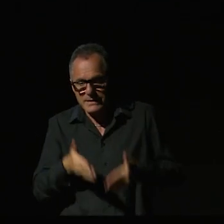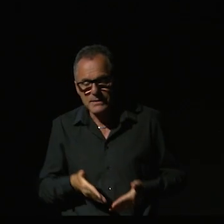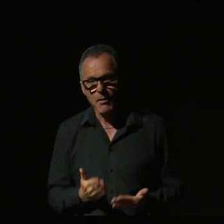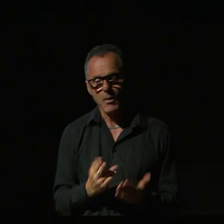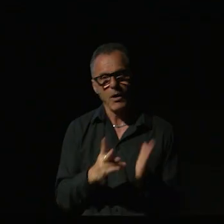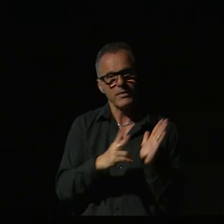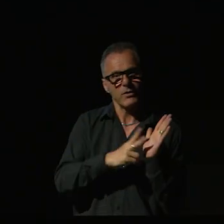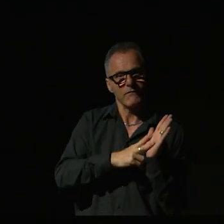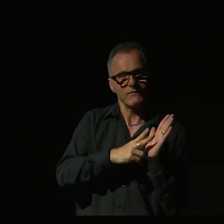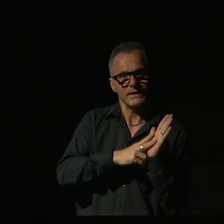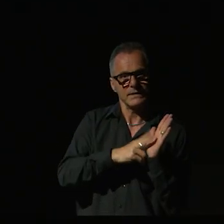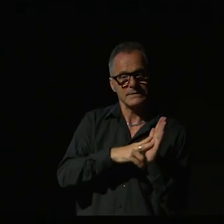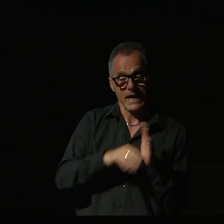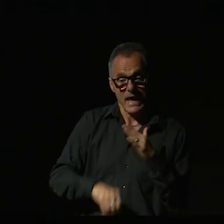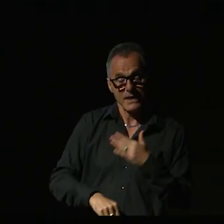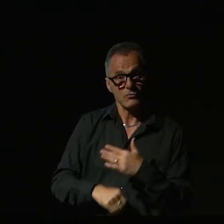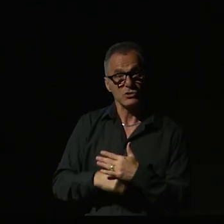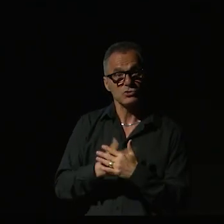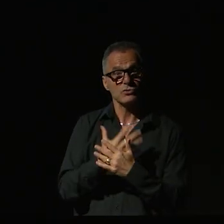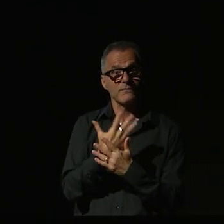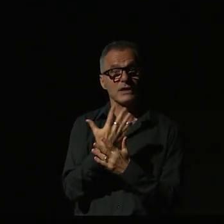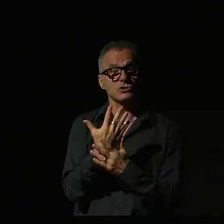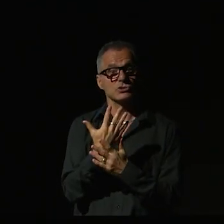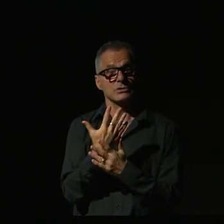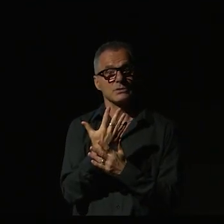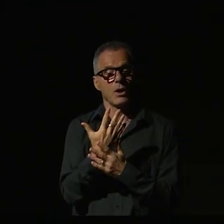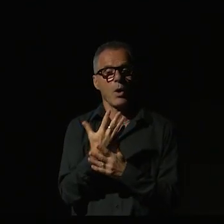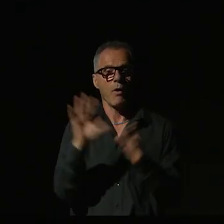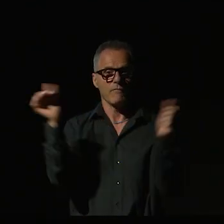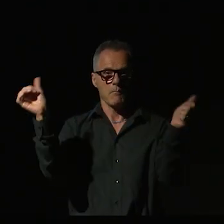and rejuvenation on funerary monuments.